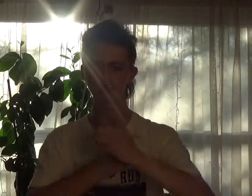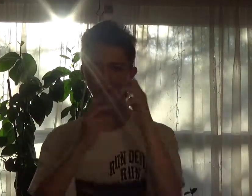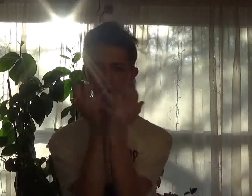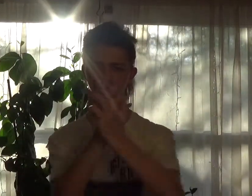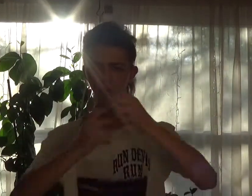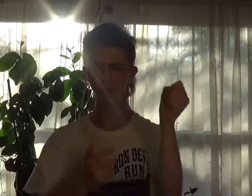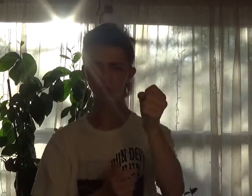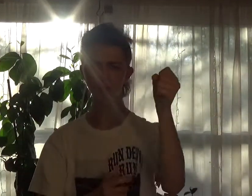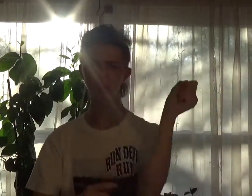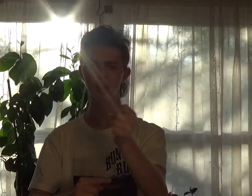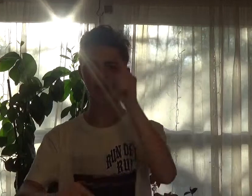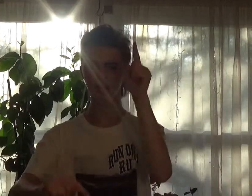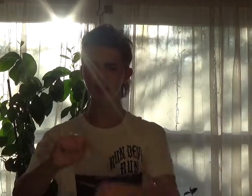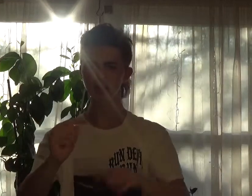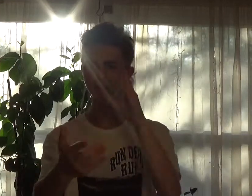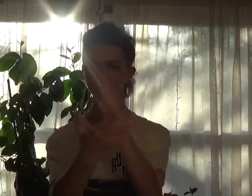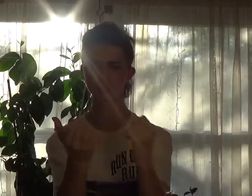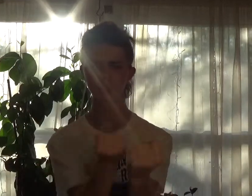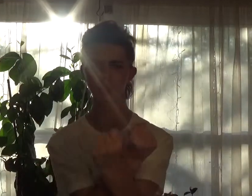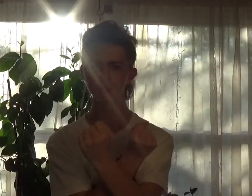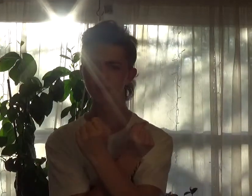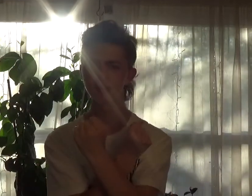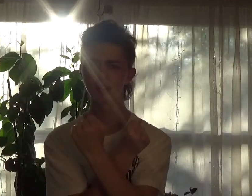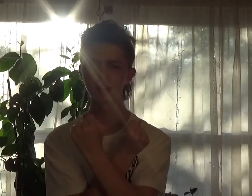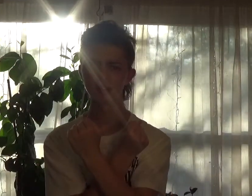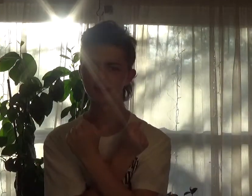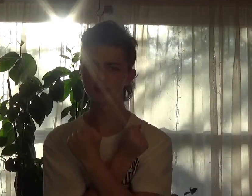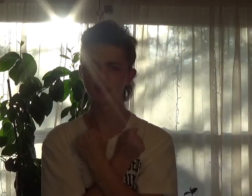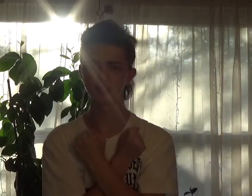All of hell couldn't stop love